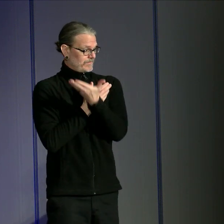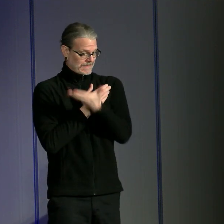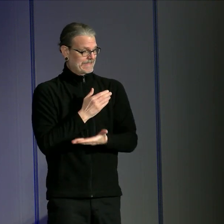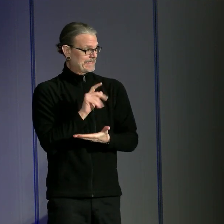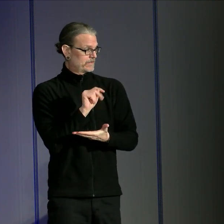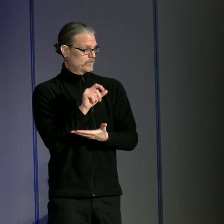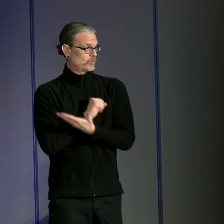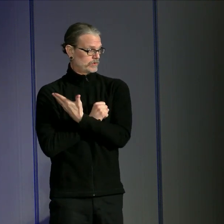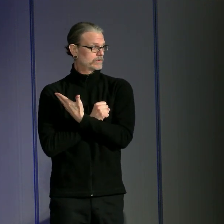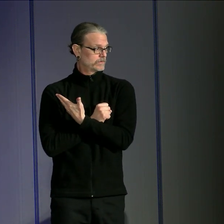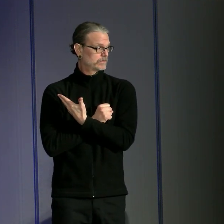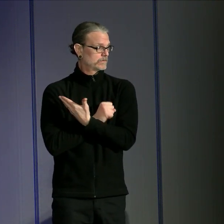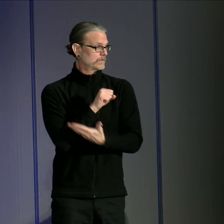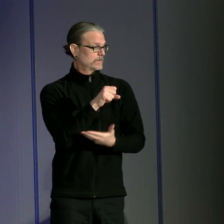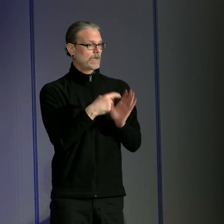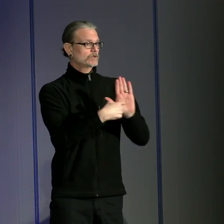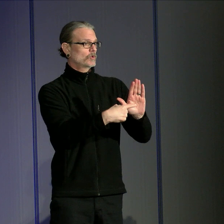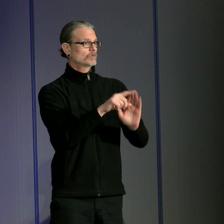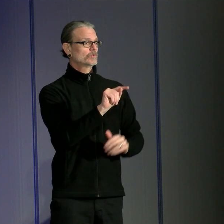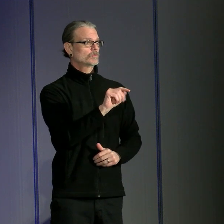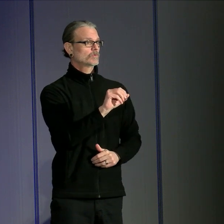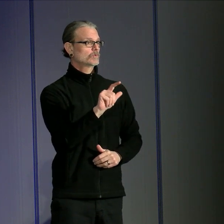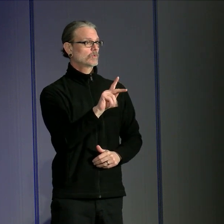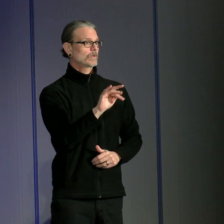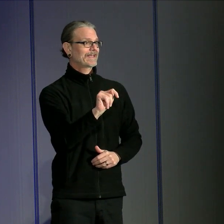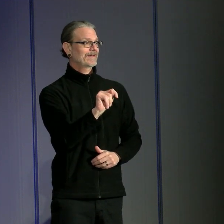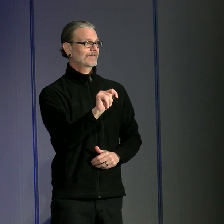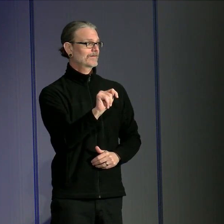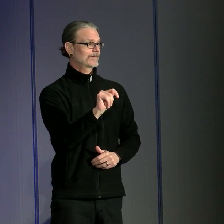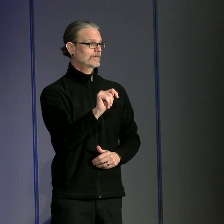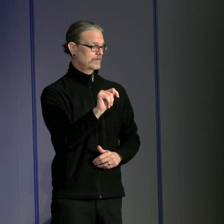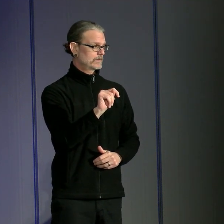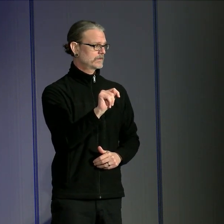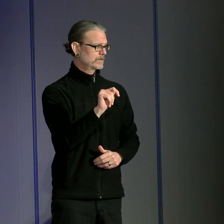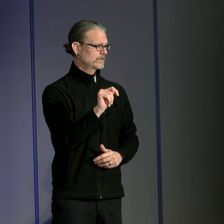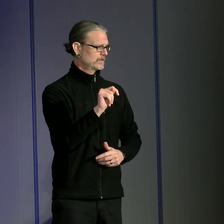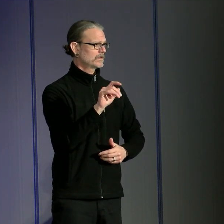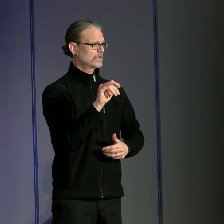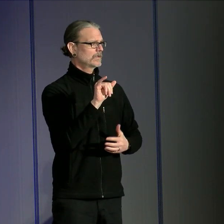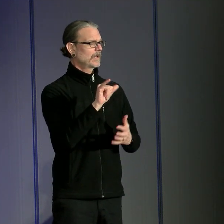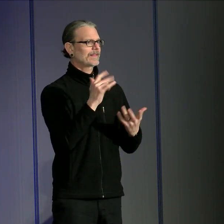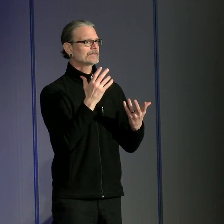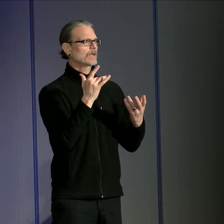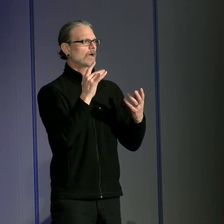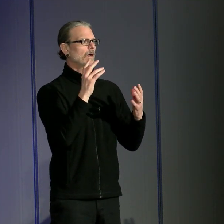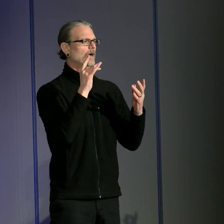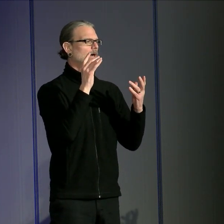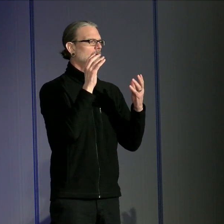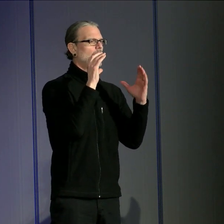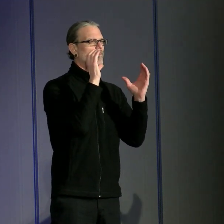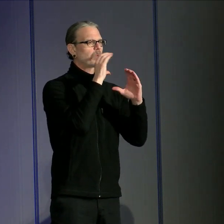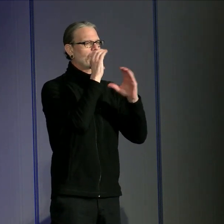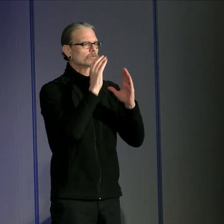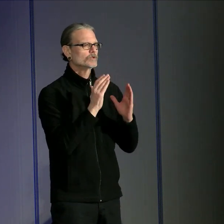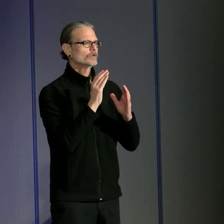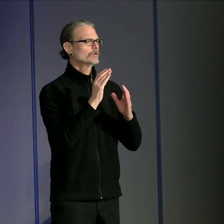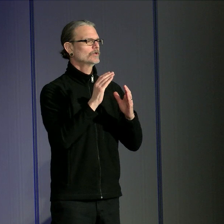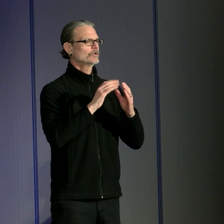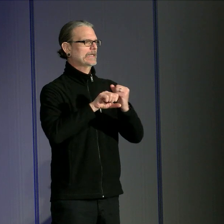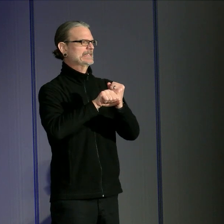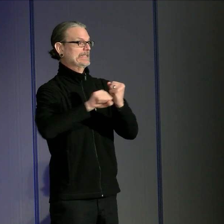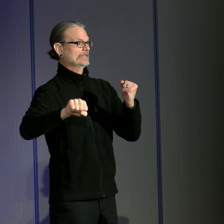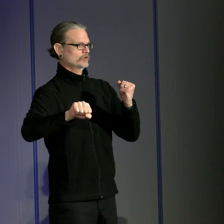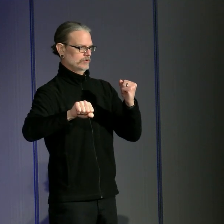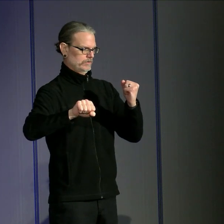For instance, I showed you the toolkit there, which is a broader extension.